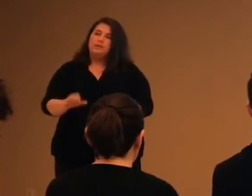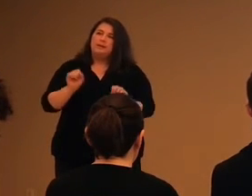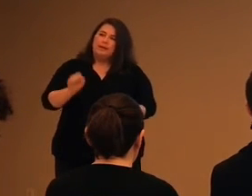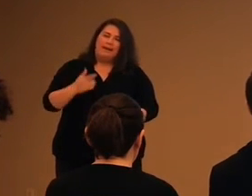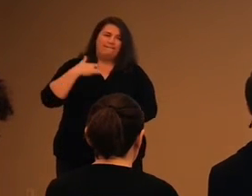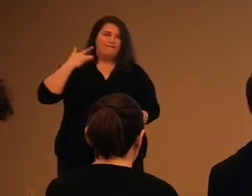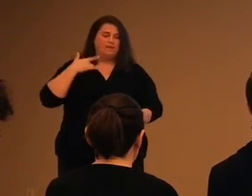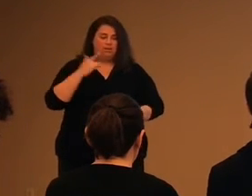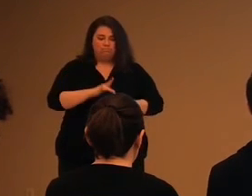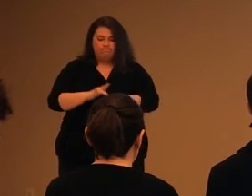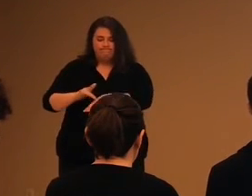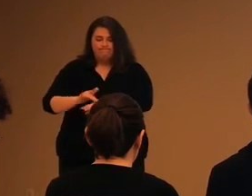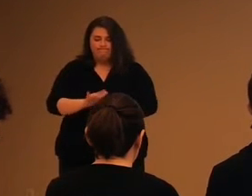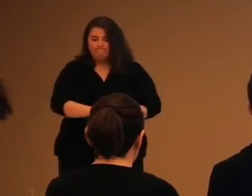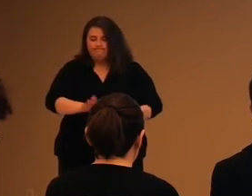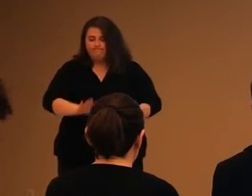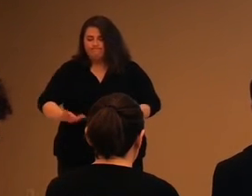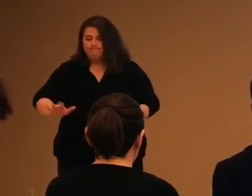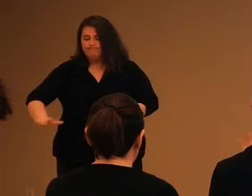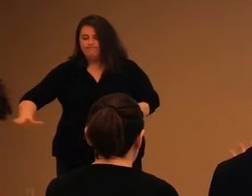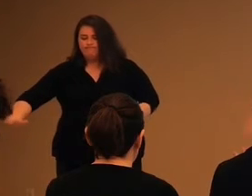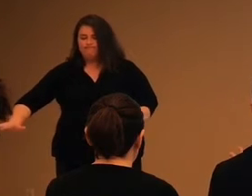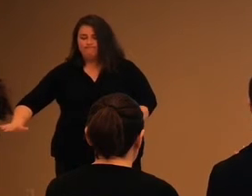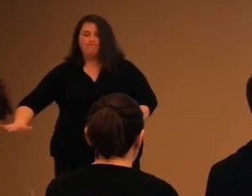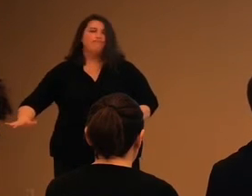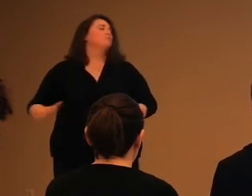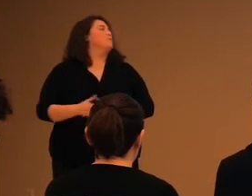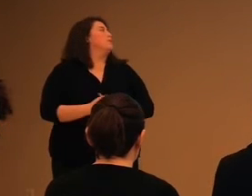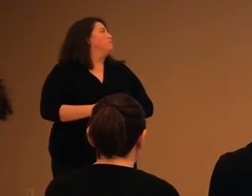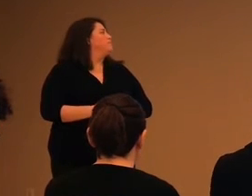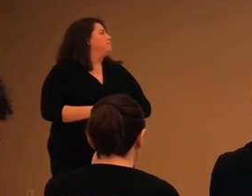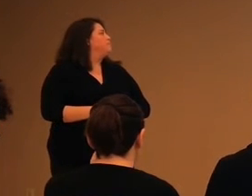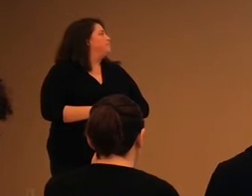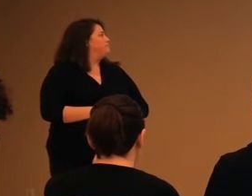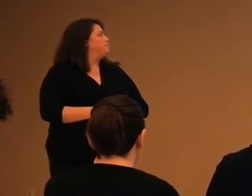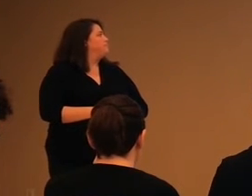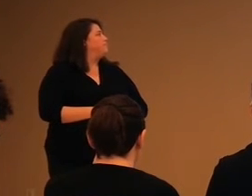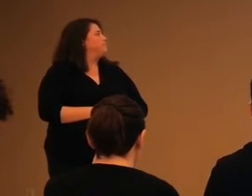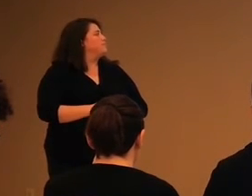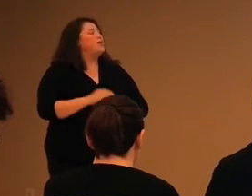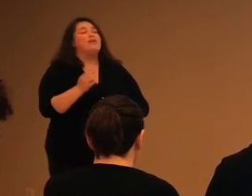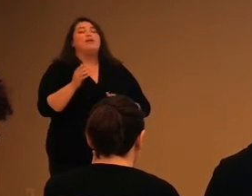What the entire exhibit feels like then the larger tactiles that give you the sense of the 12 volts in the buildings?